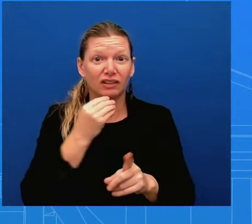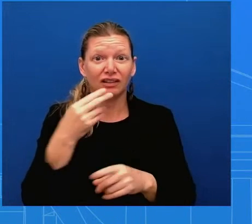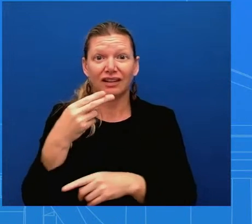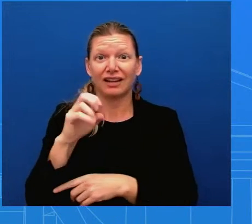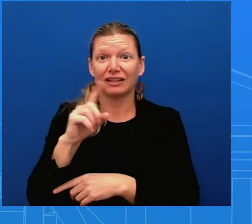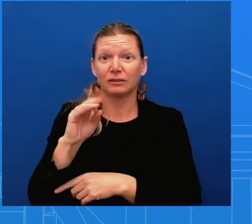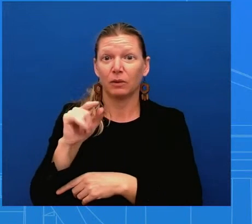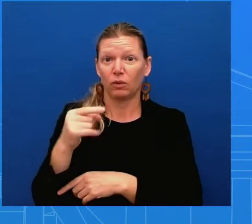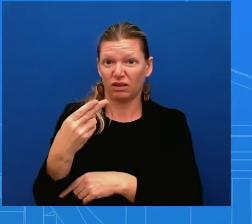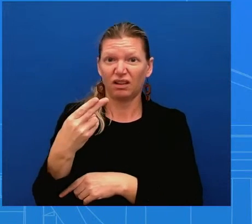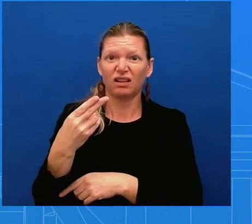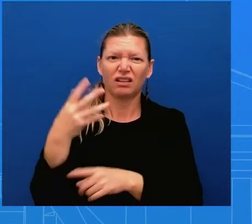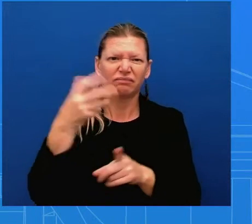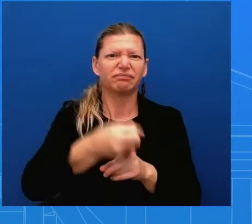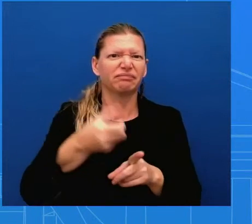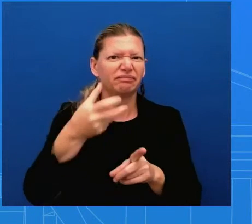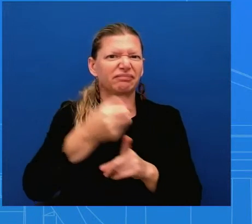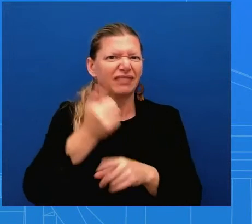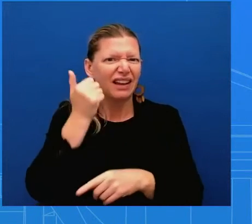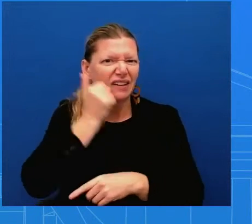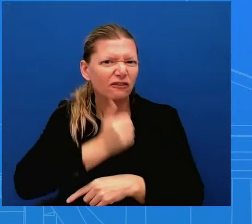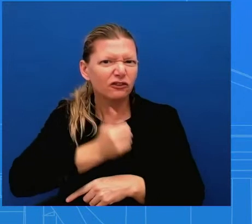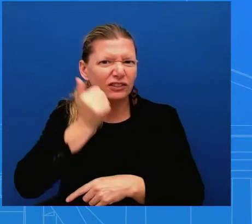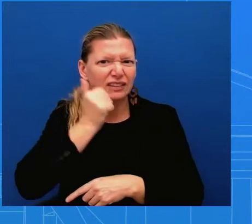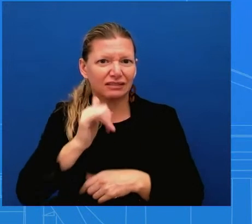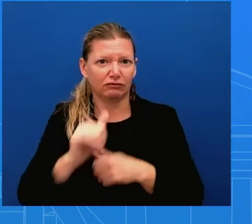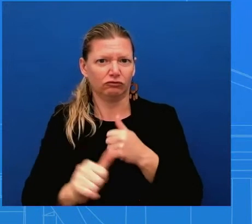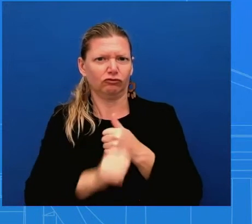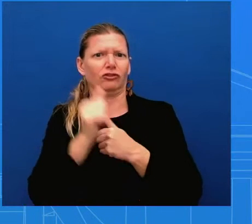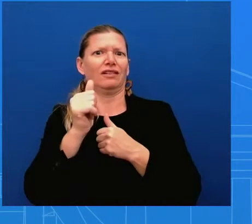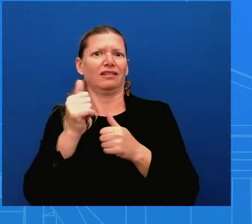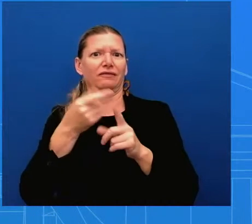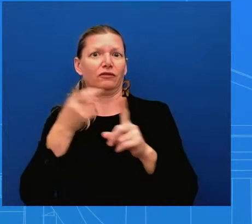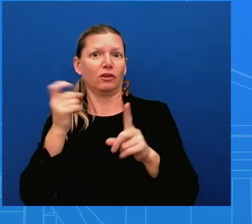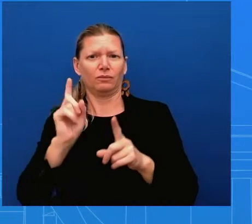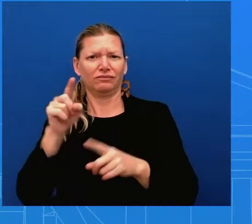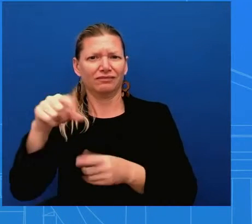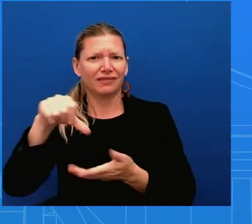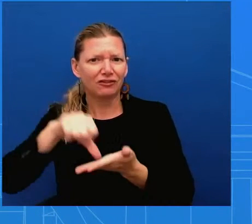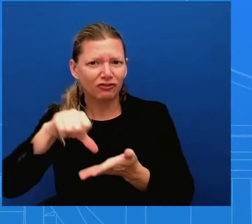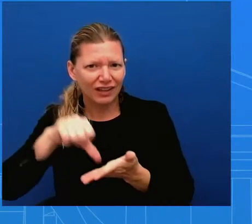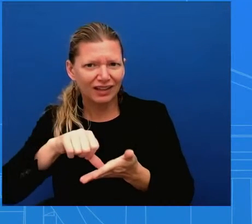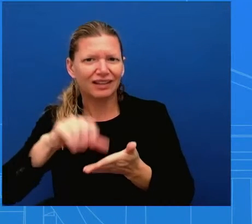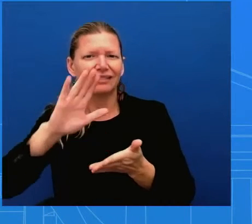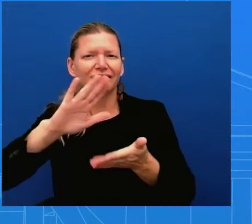and other partners to protect against these threats and to prevent escalation into an all-out regional war